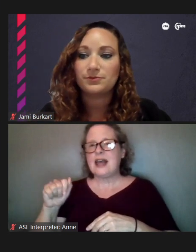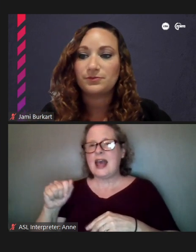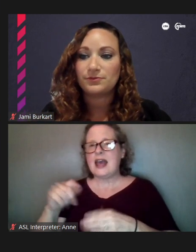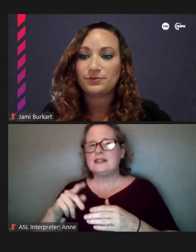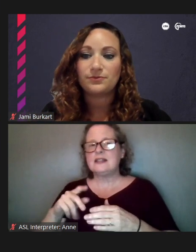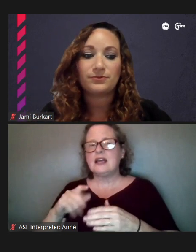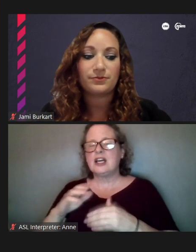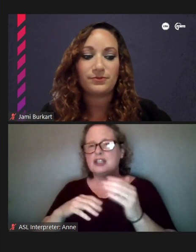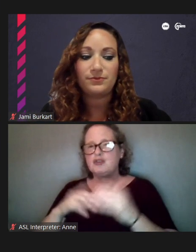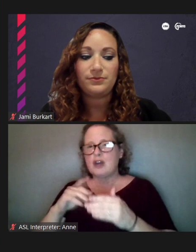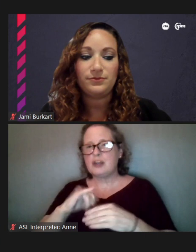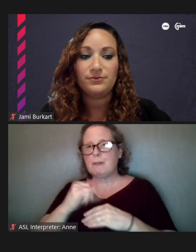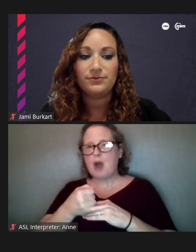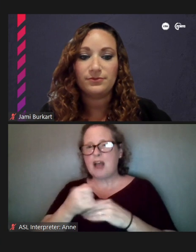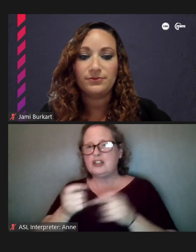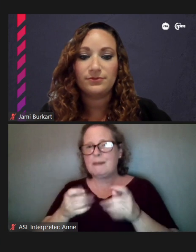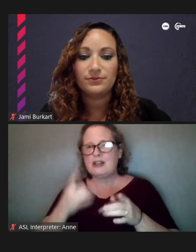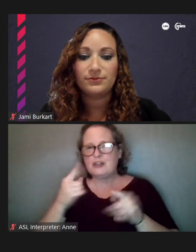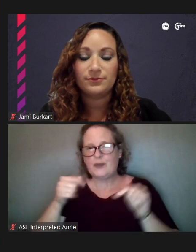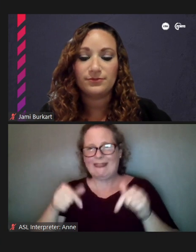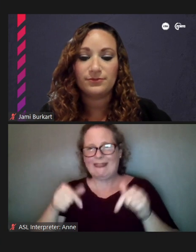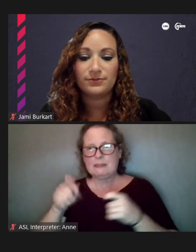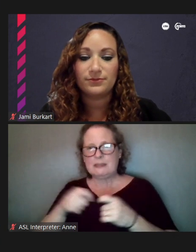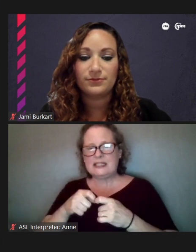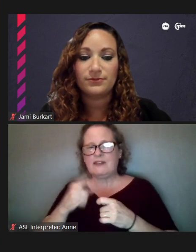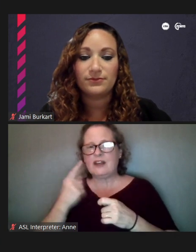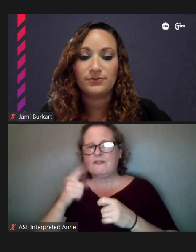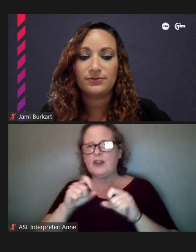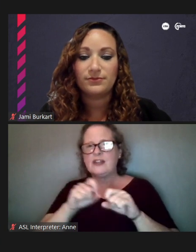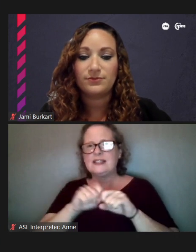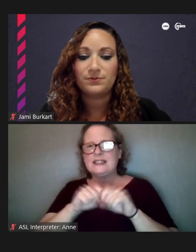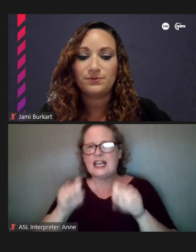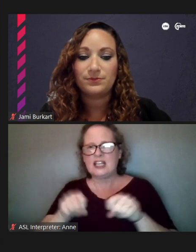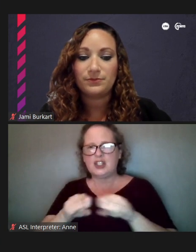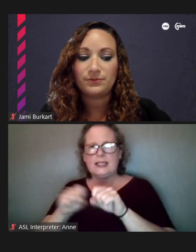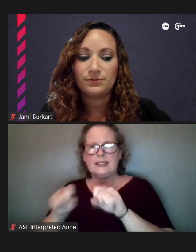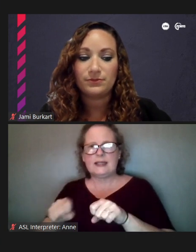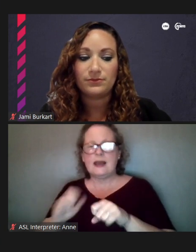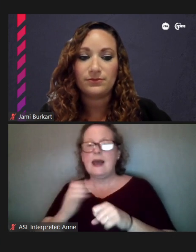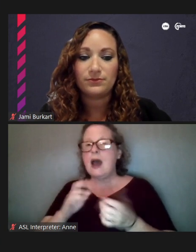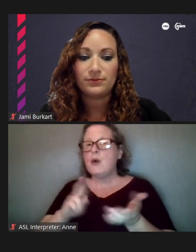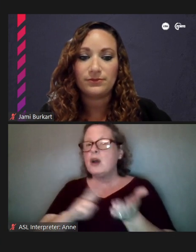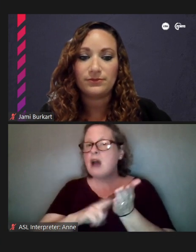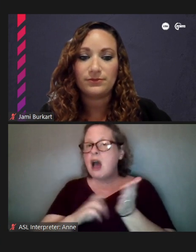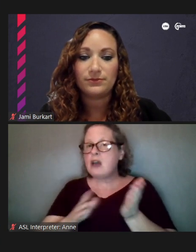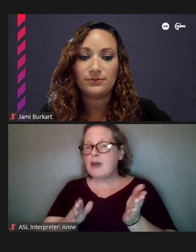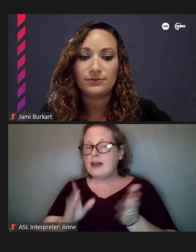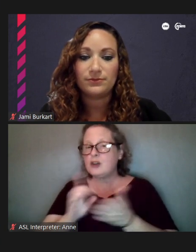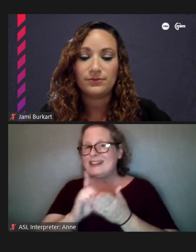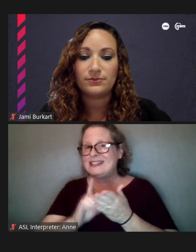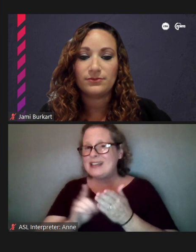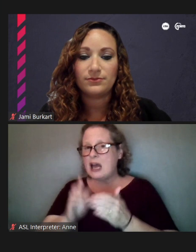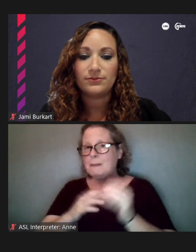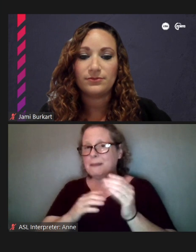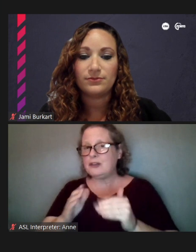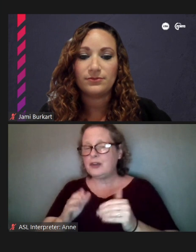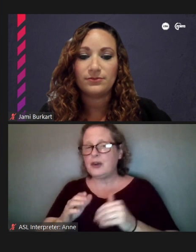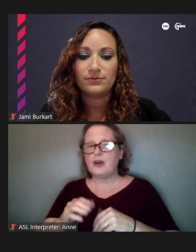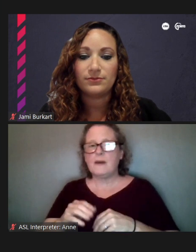Manager for this, specifically for stations, and our contractor, design builder -- Walsh fluor -- they